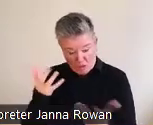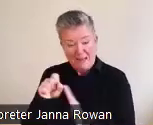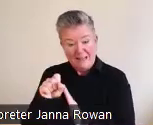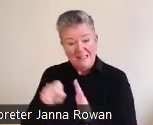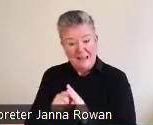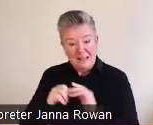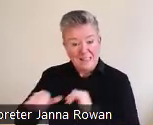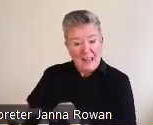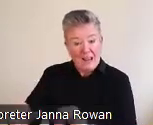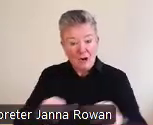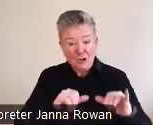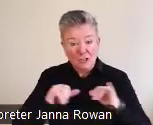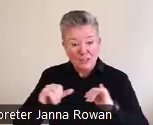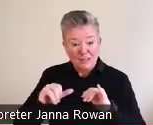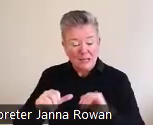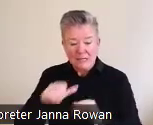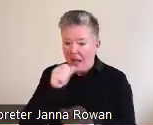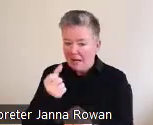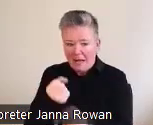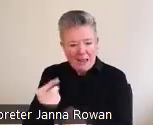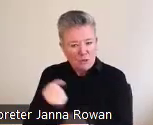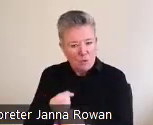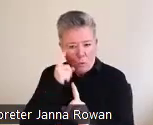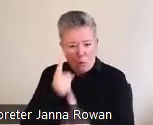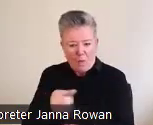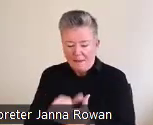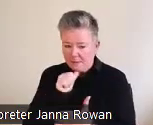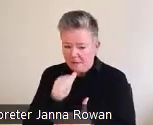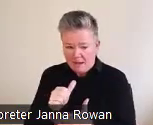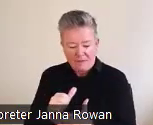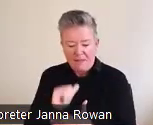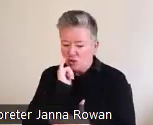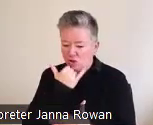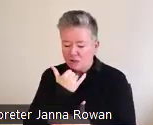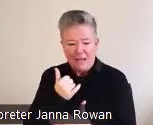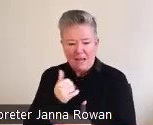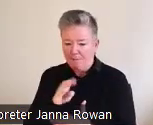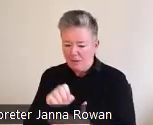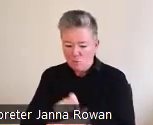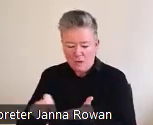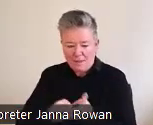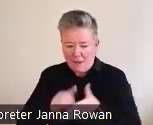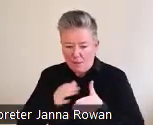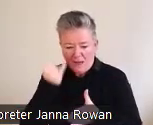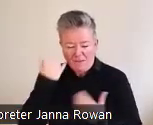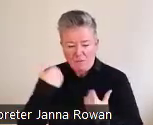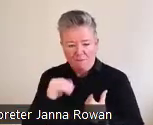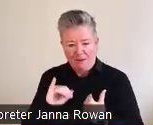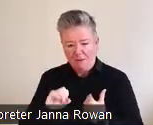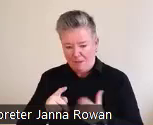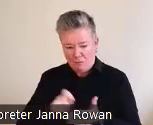are not annual goals, nor should they be written that way for students with IEPs.